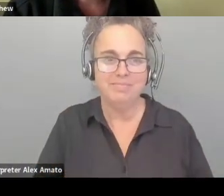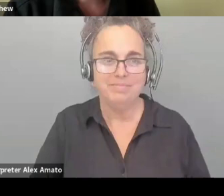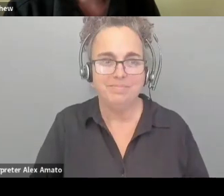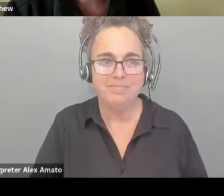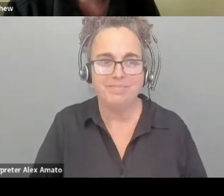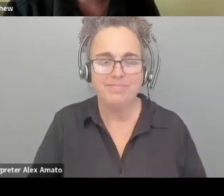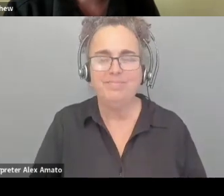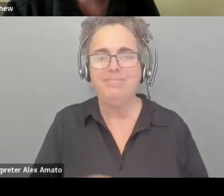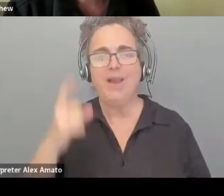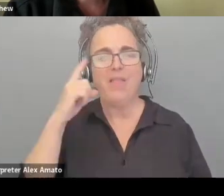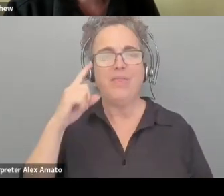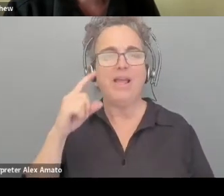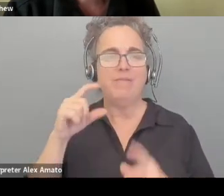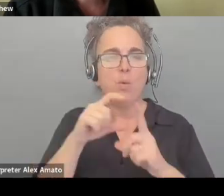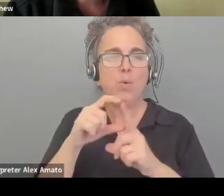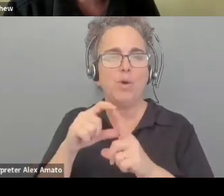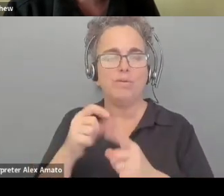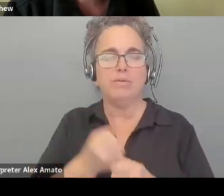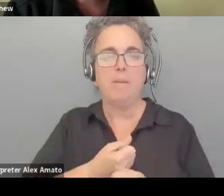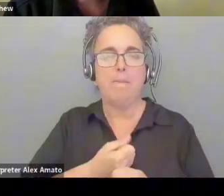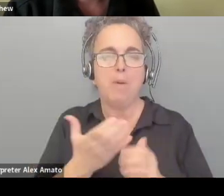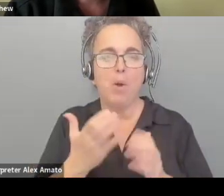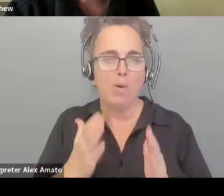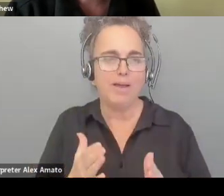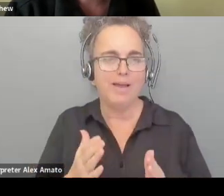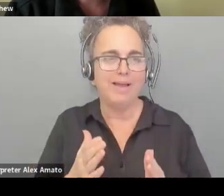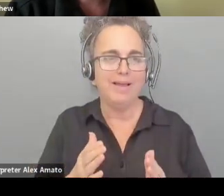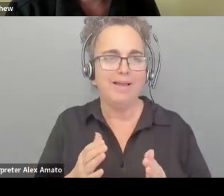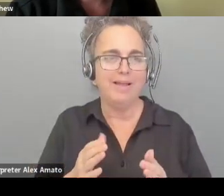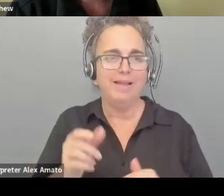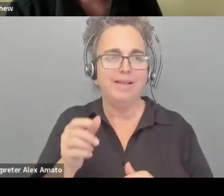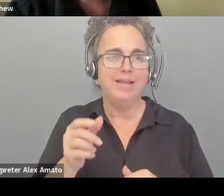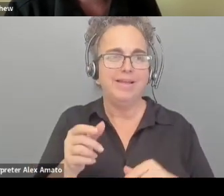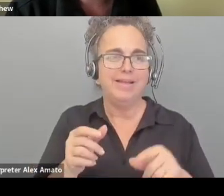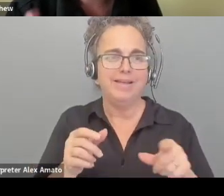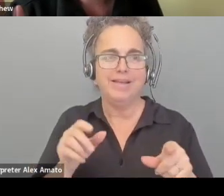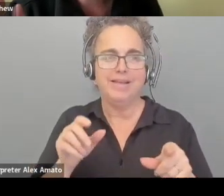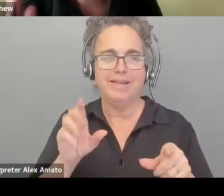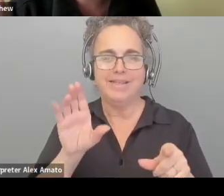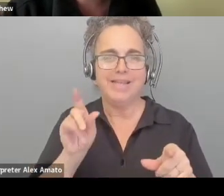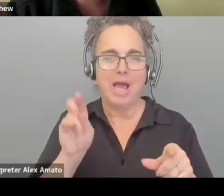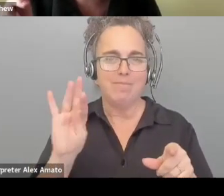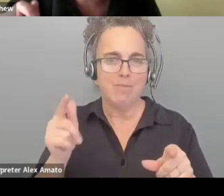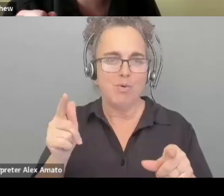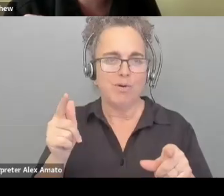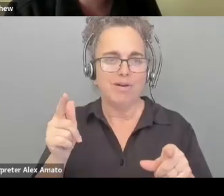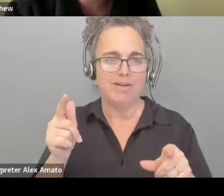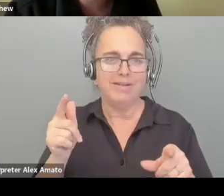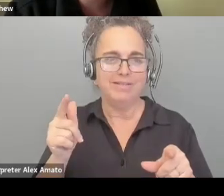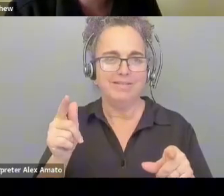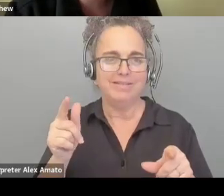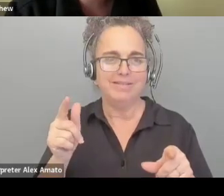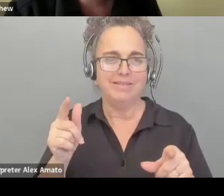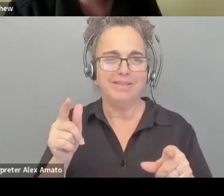of the poet, The Cyborg, Jillian Weise, who says in one in a book called Cyborg Detective